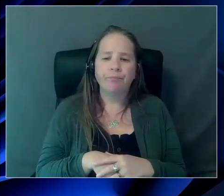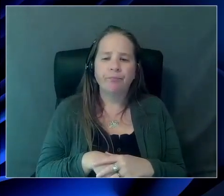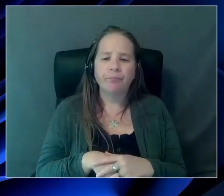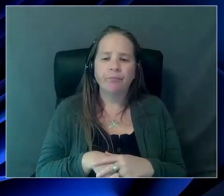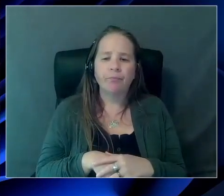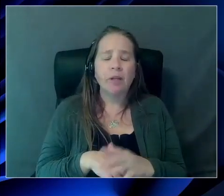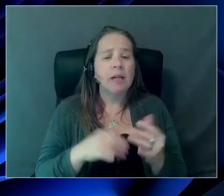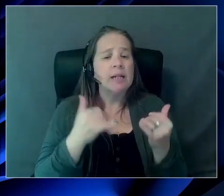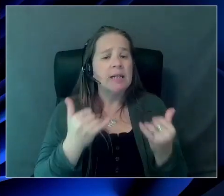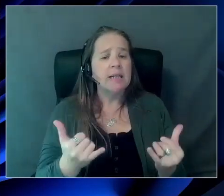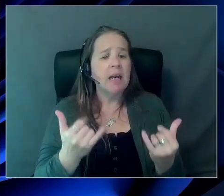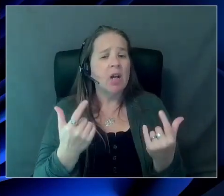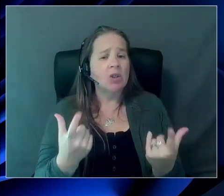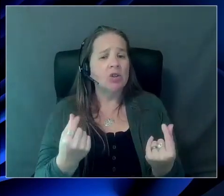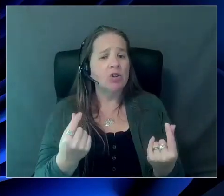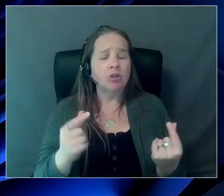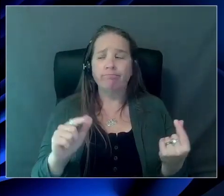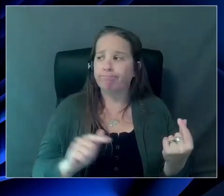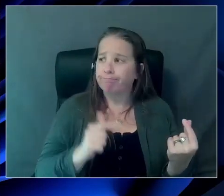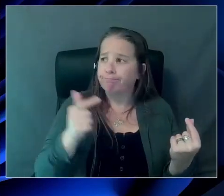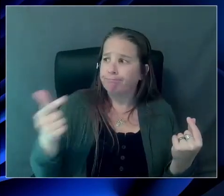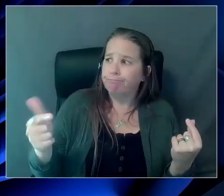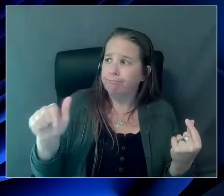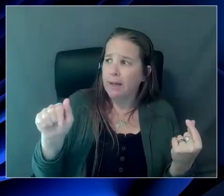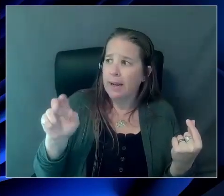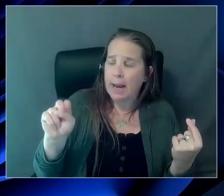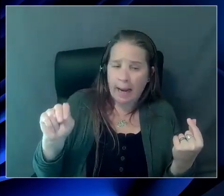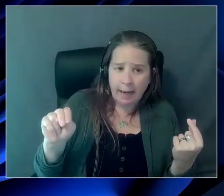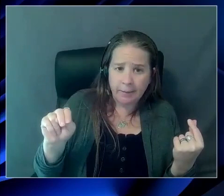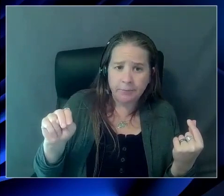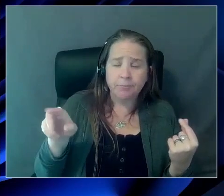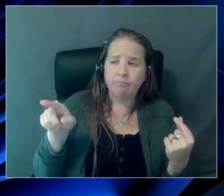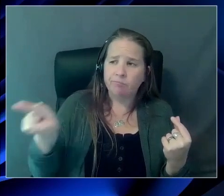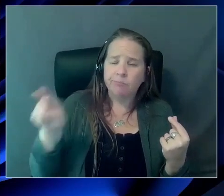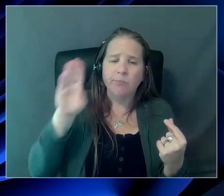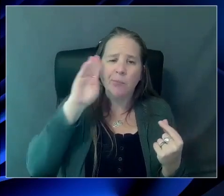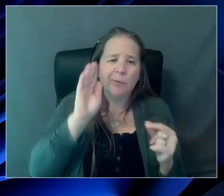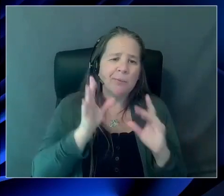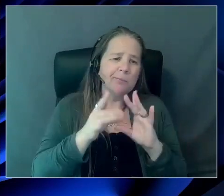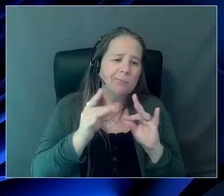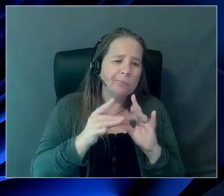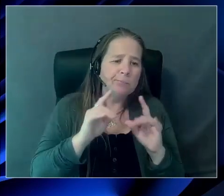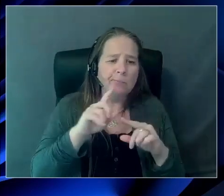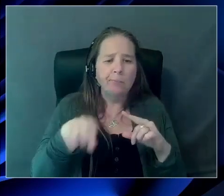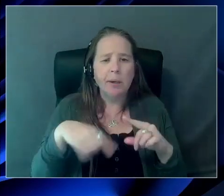Now what I'd like to do is turn things over to Ann, who's going to talk with you about